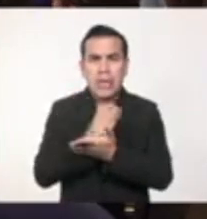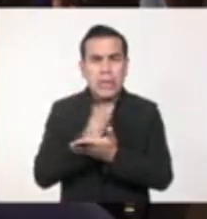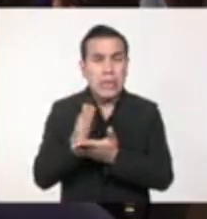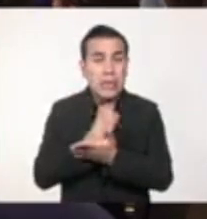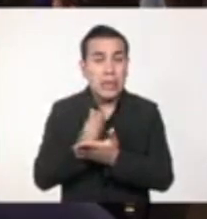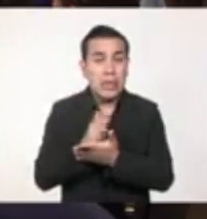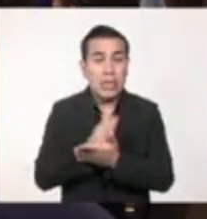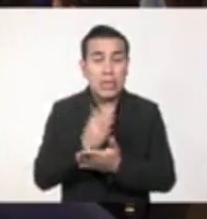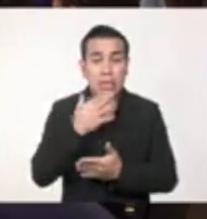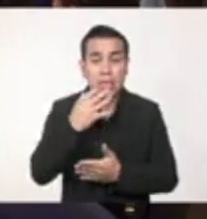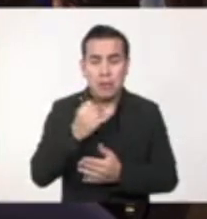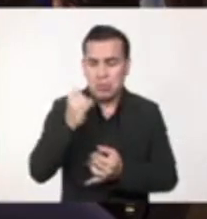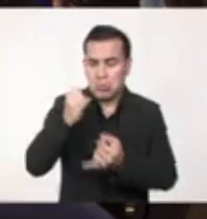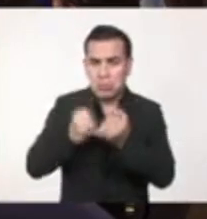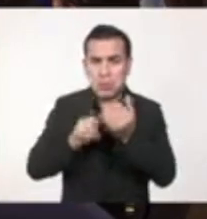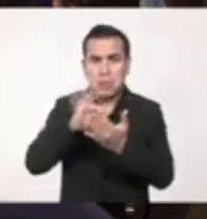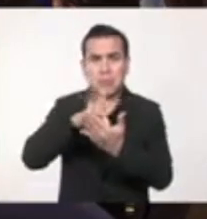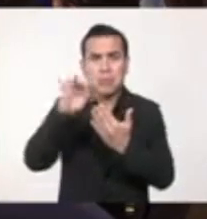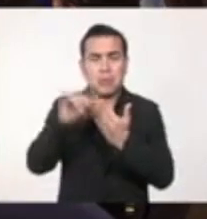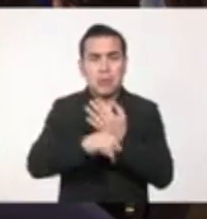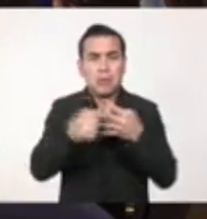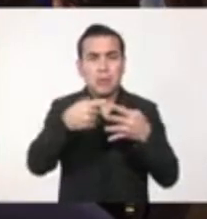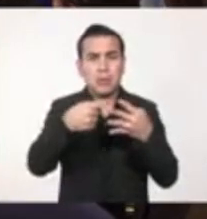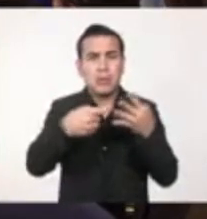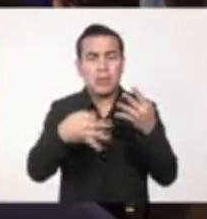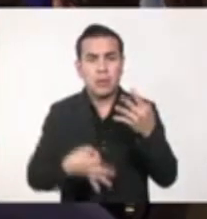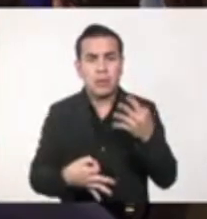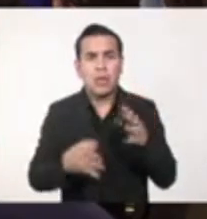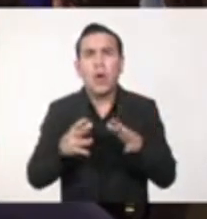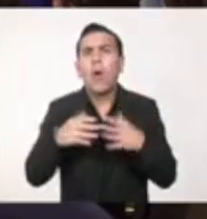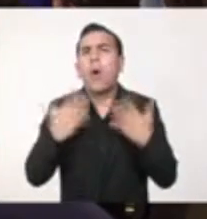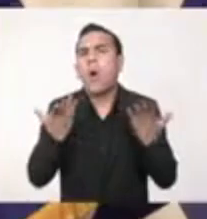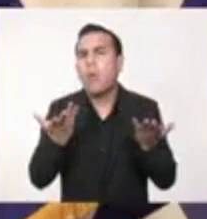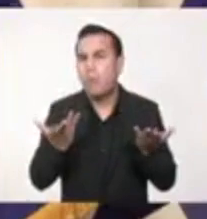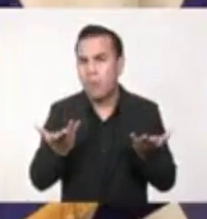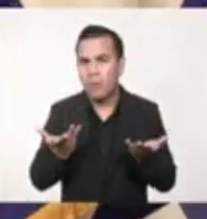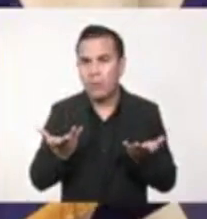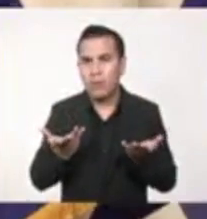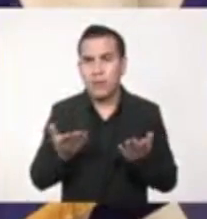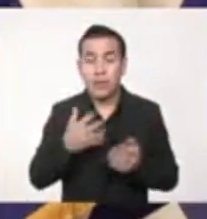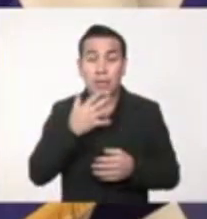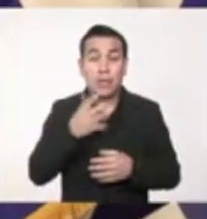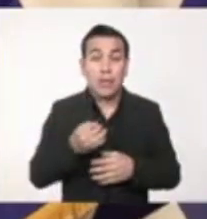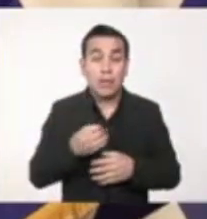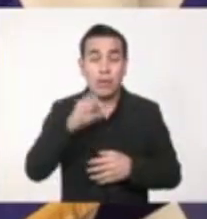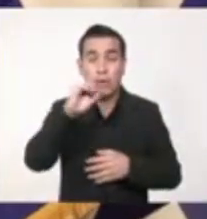It comes as the end, like the bill you want me to let's vote. How is it possible? And Obama replied verbatim,